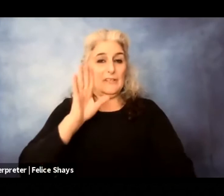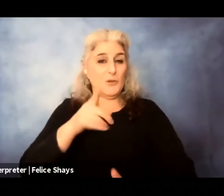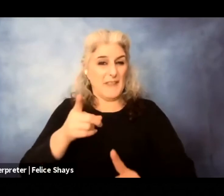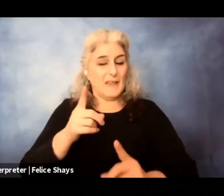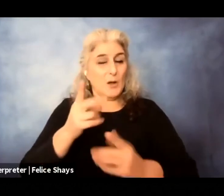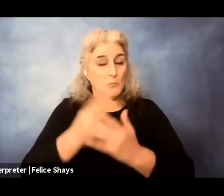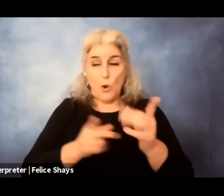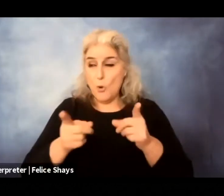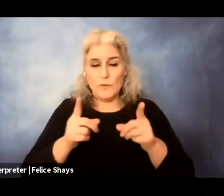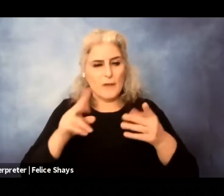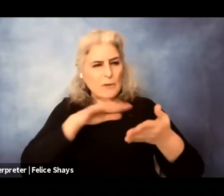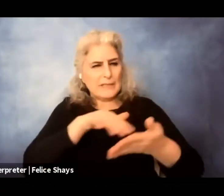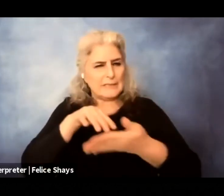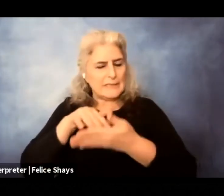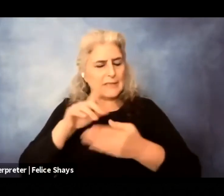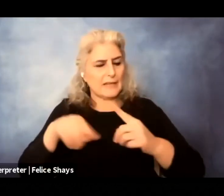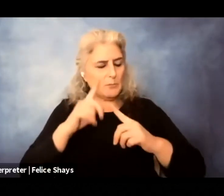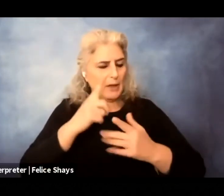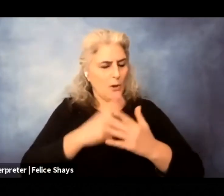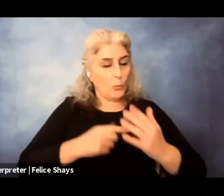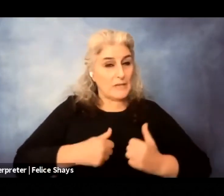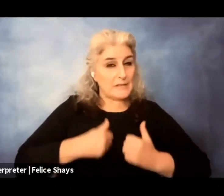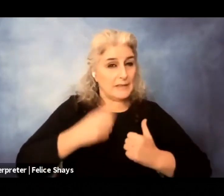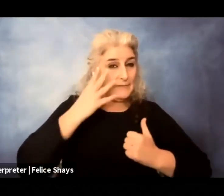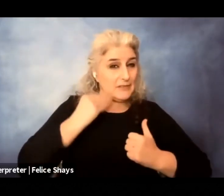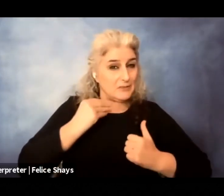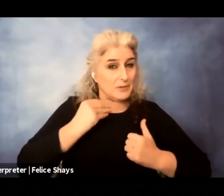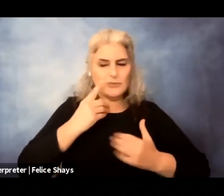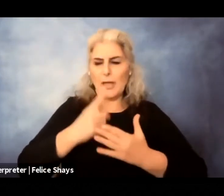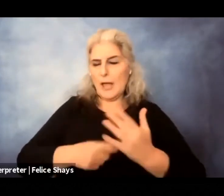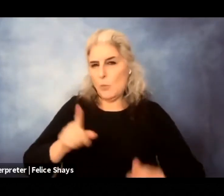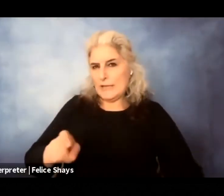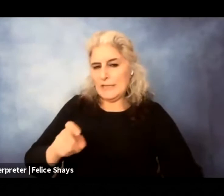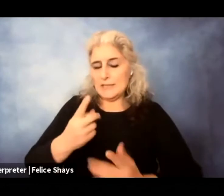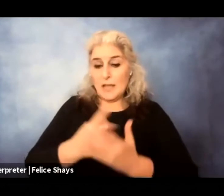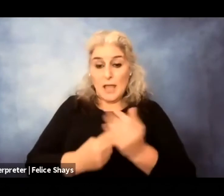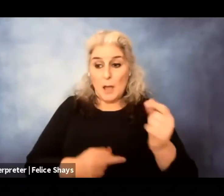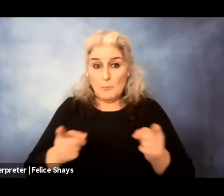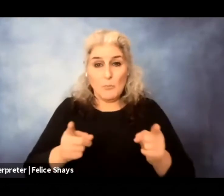the lived experience and the needs and both experiment with transcending the now